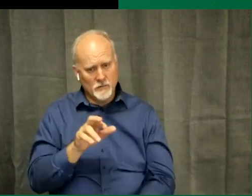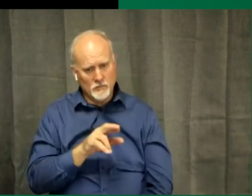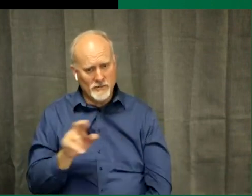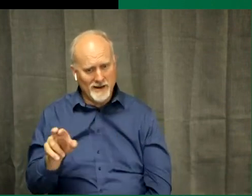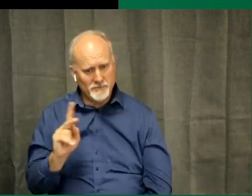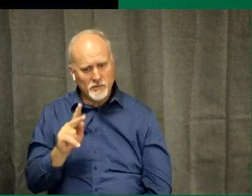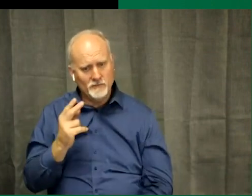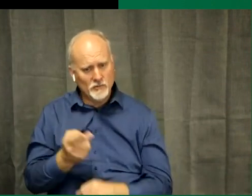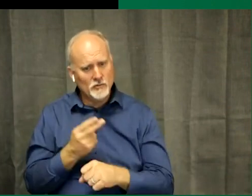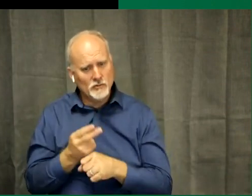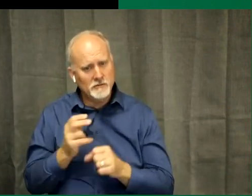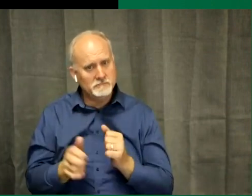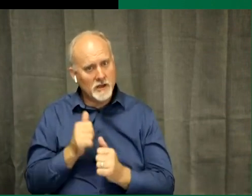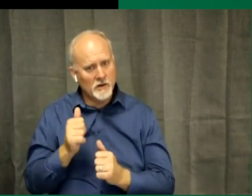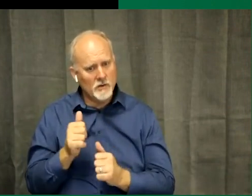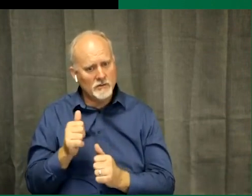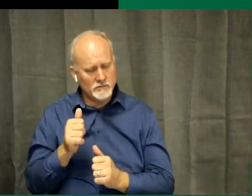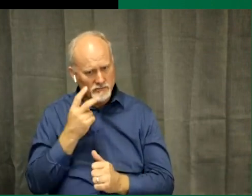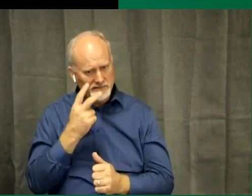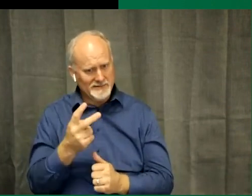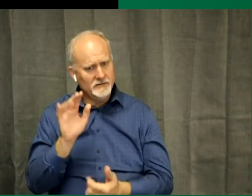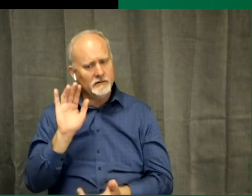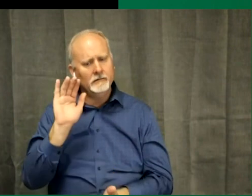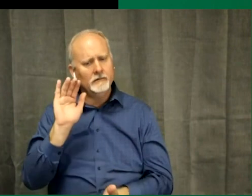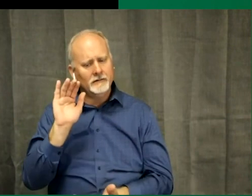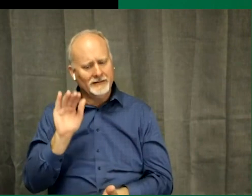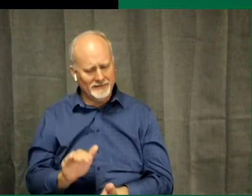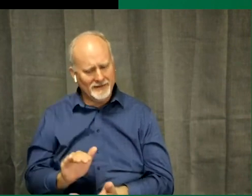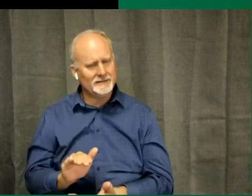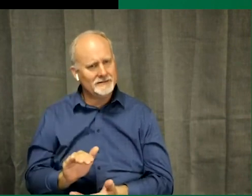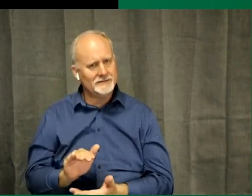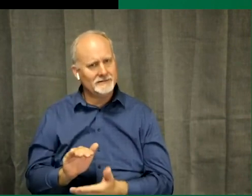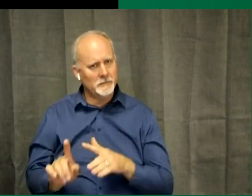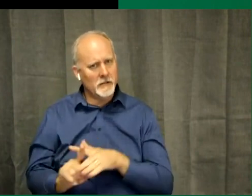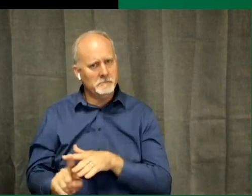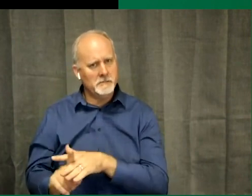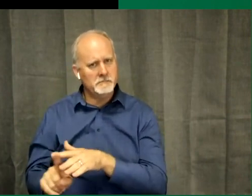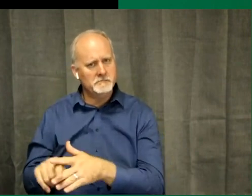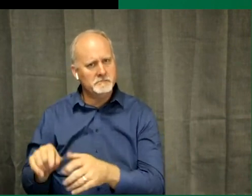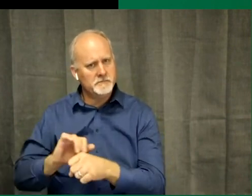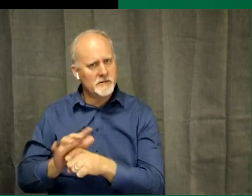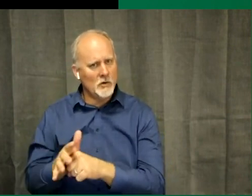the masks the most to see in the community have the fewest number of cases on the y-axis